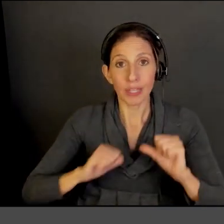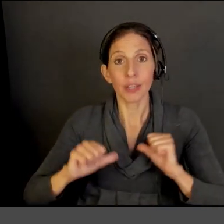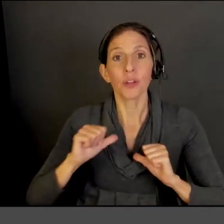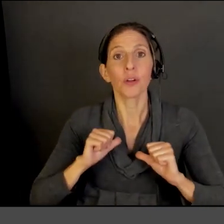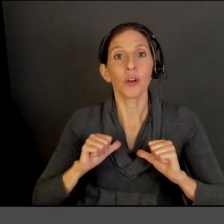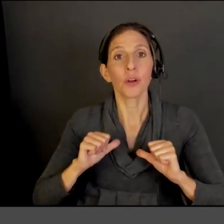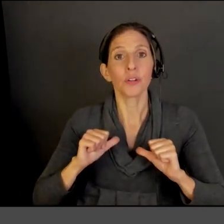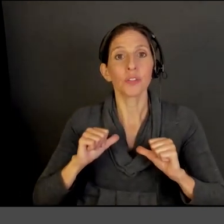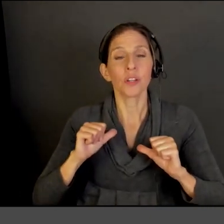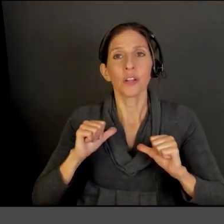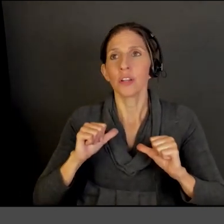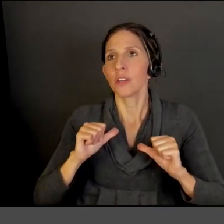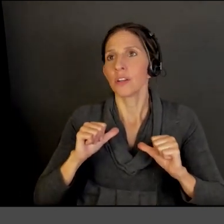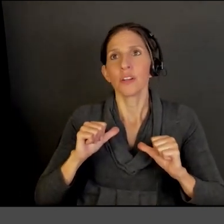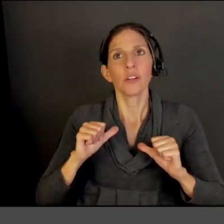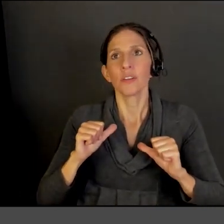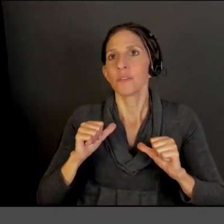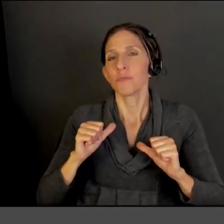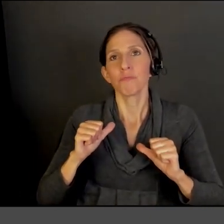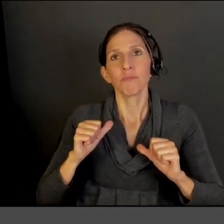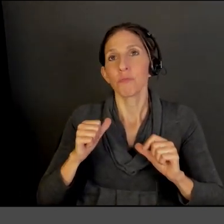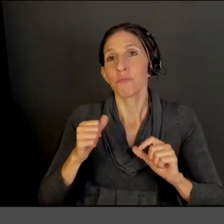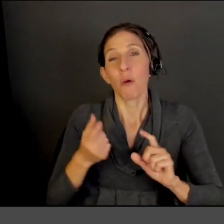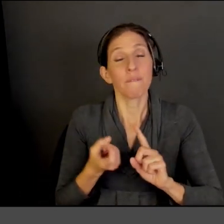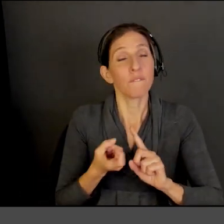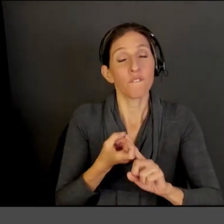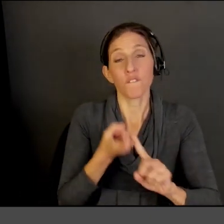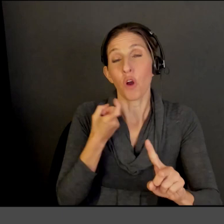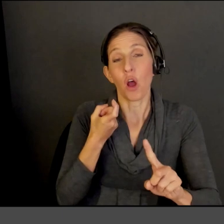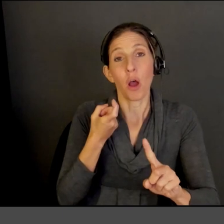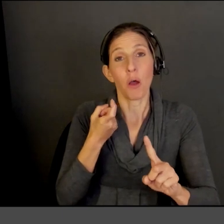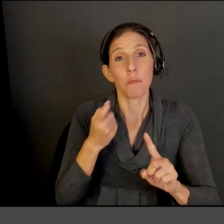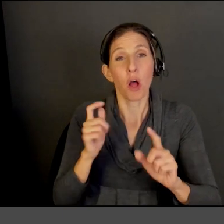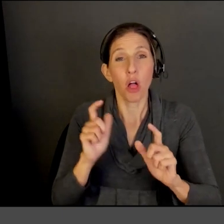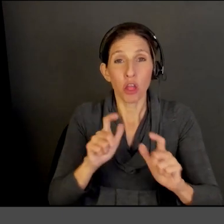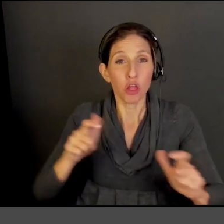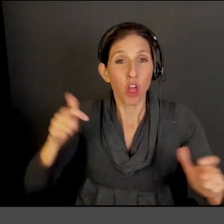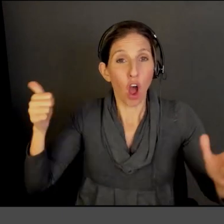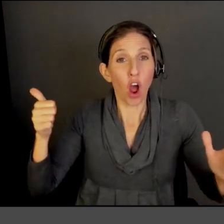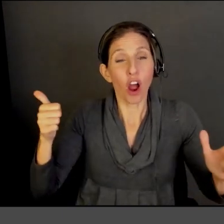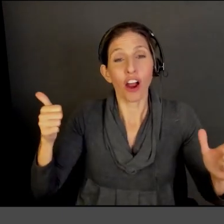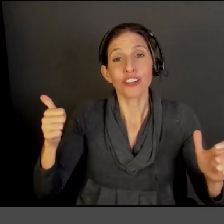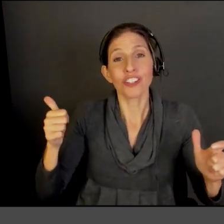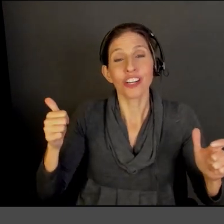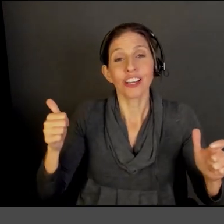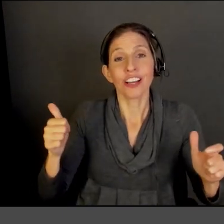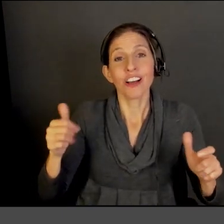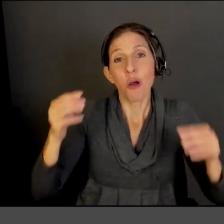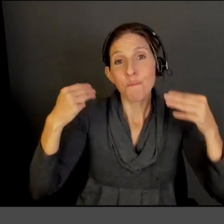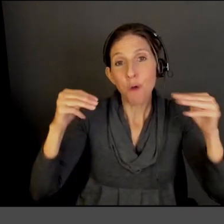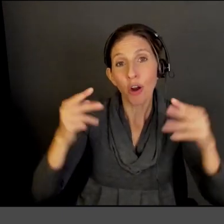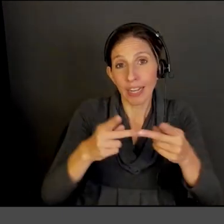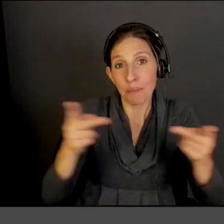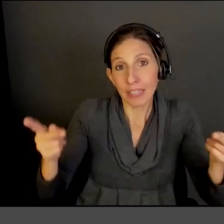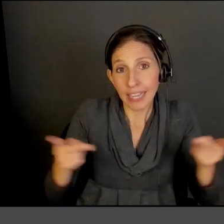LARGE, GIANT MÉDICALES MARKETPLACES AND HOW THEY WERE BEING TREATED, THE WORKERS, HOW THEY WERE BEING TREATED.